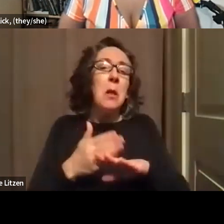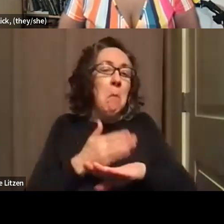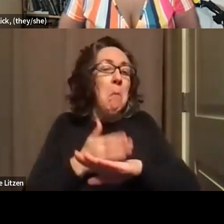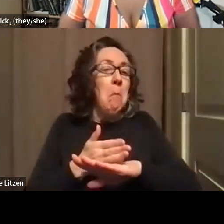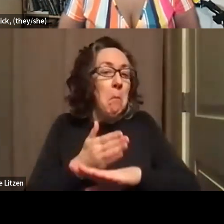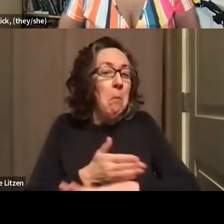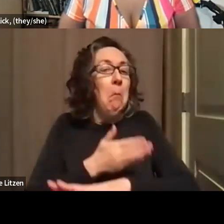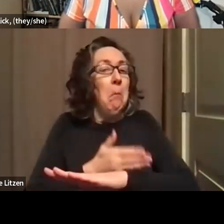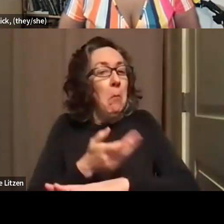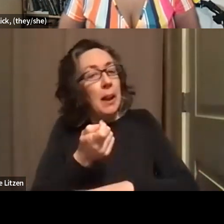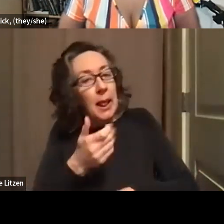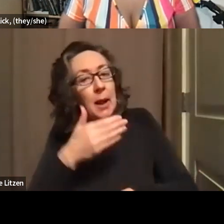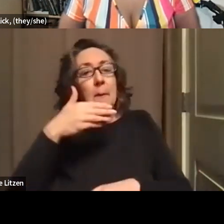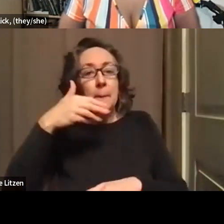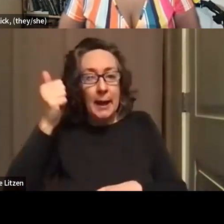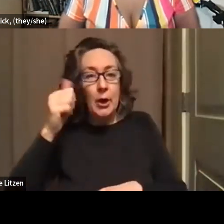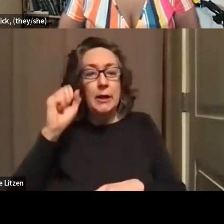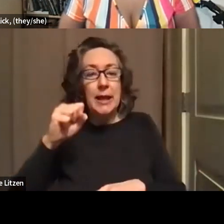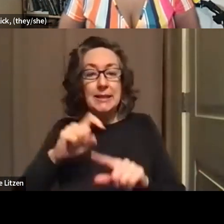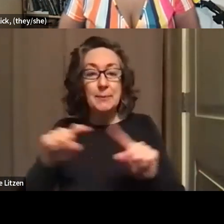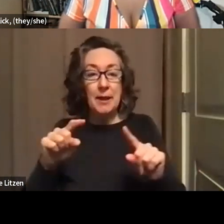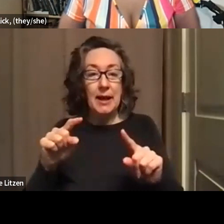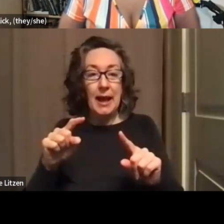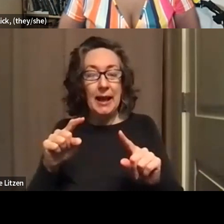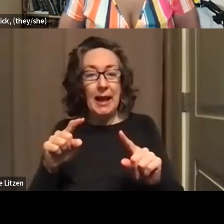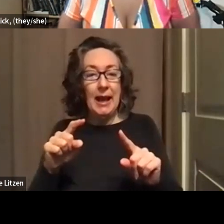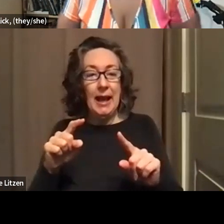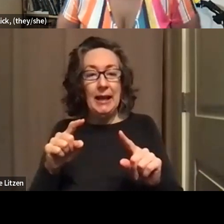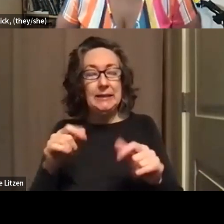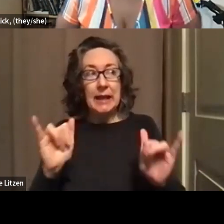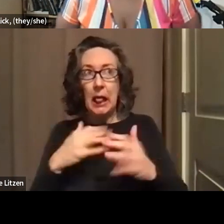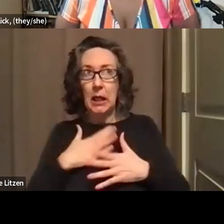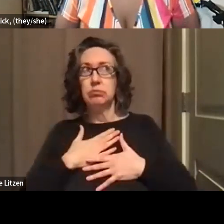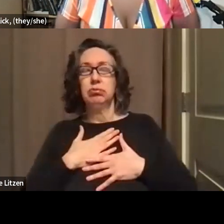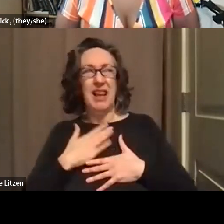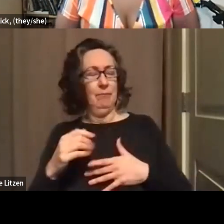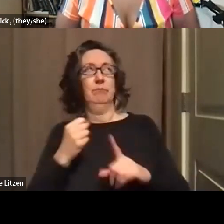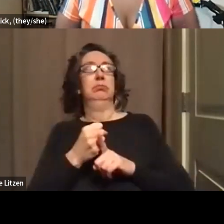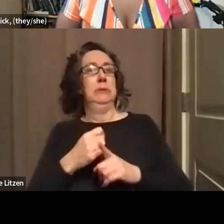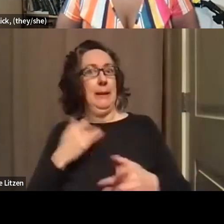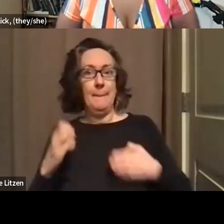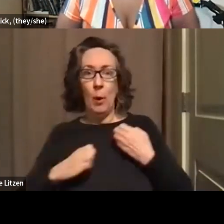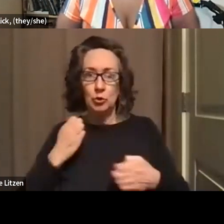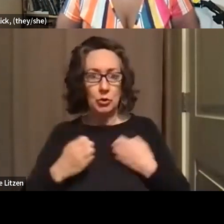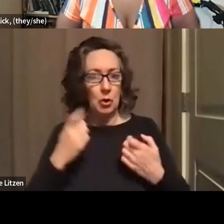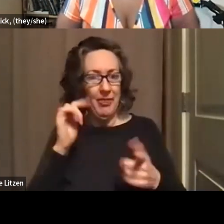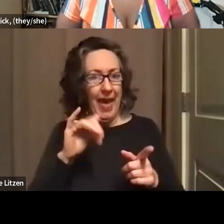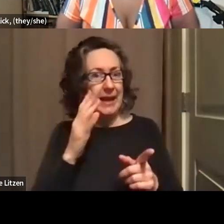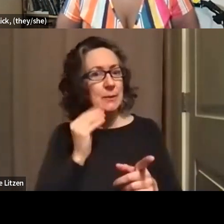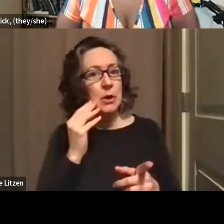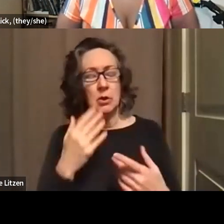But that there's a -- even now it makes me emotional because, it was like, wow, we don't